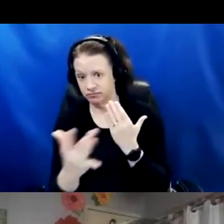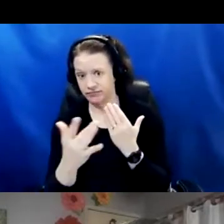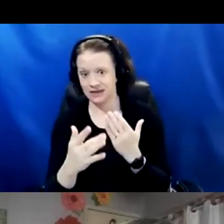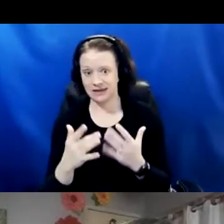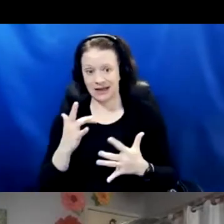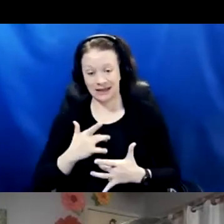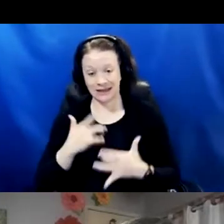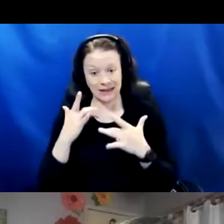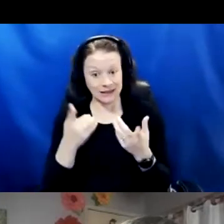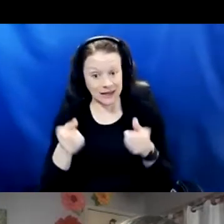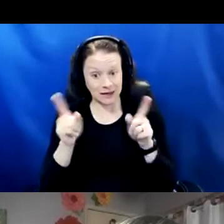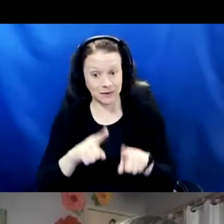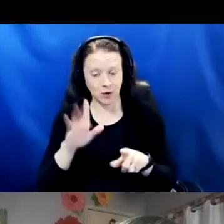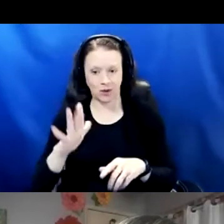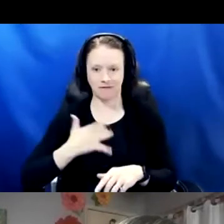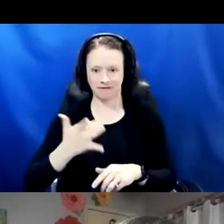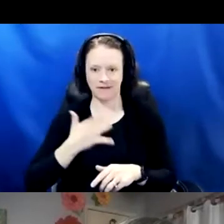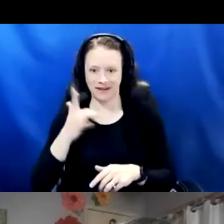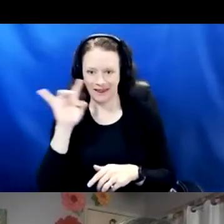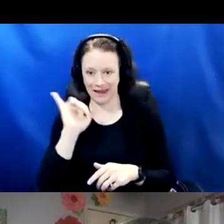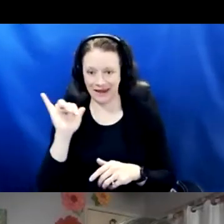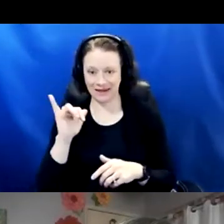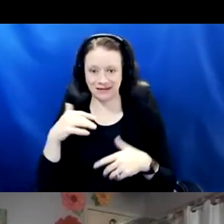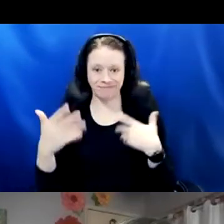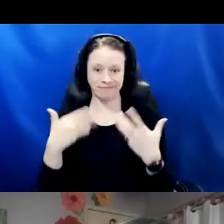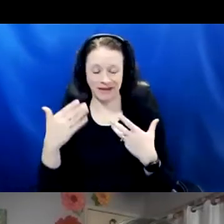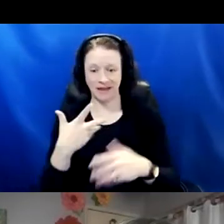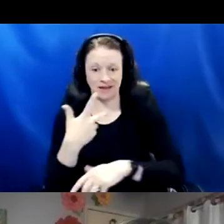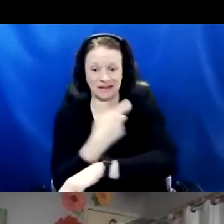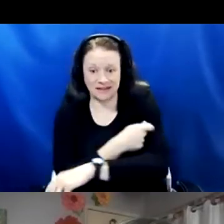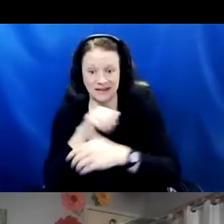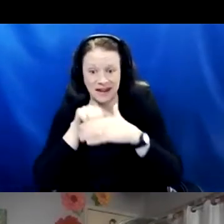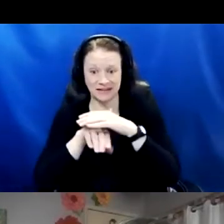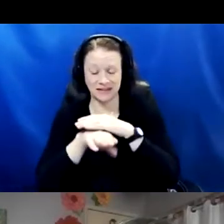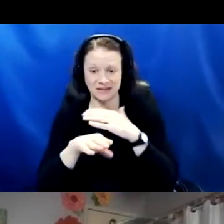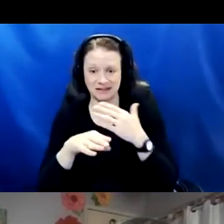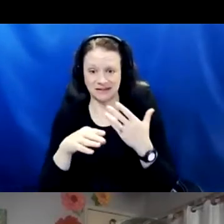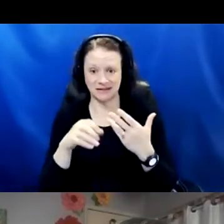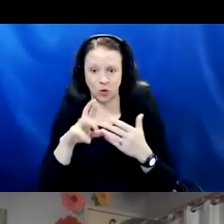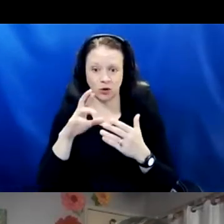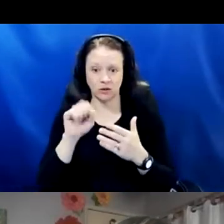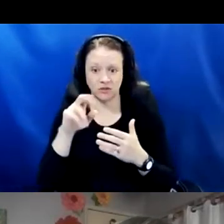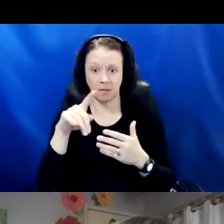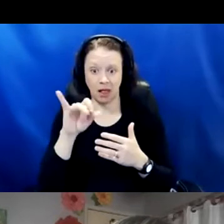that it will feel to people like the vaccine access is or the vaccine supply is even more limited